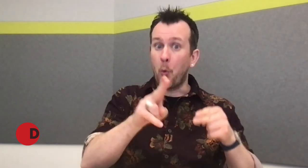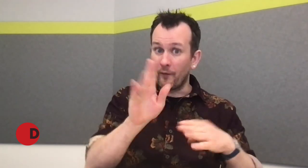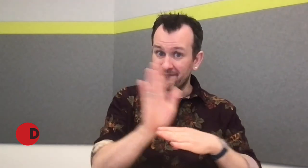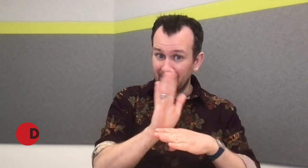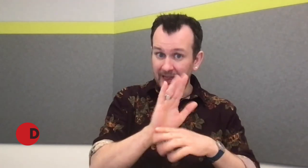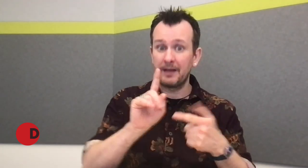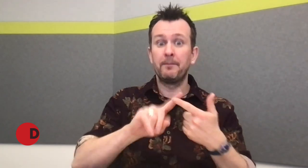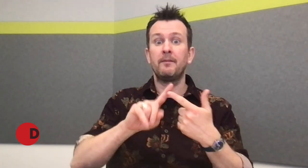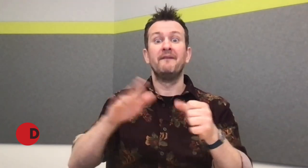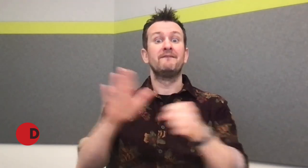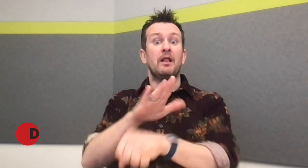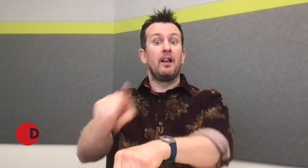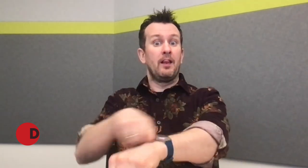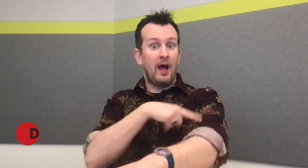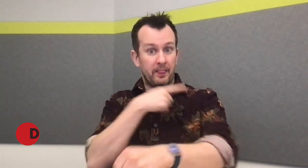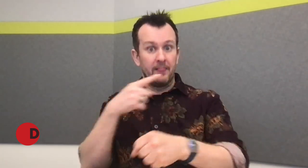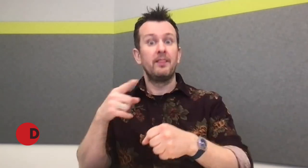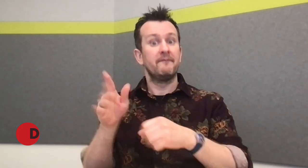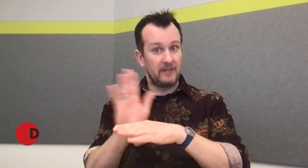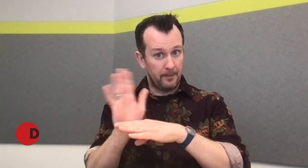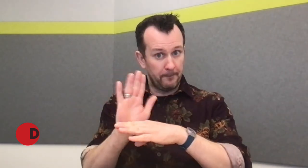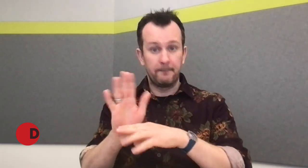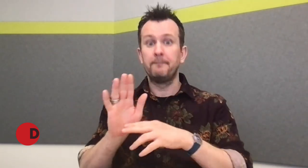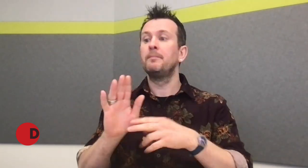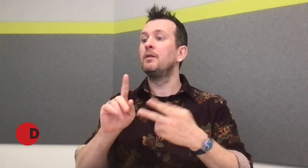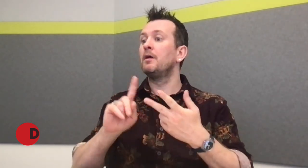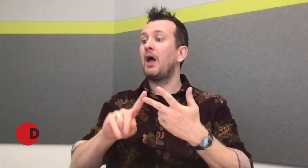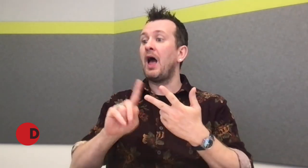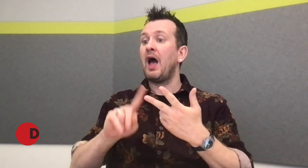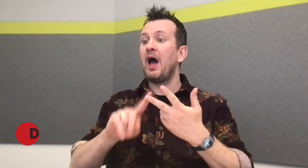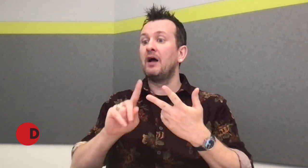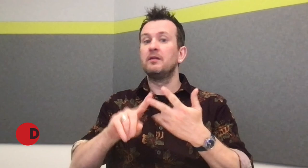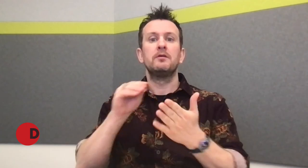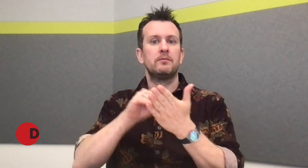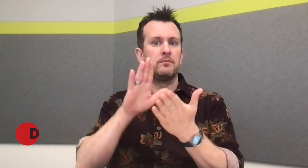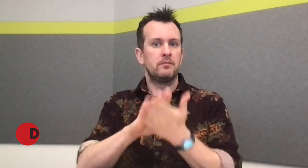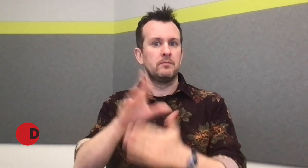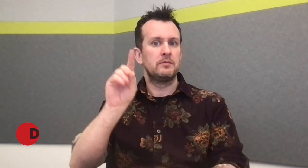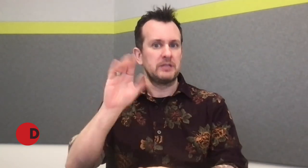full length films and documentaries. All related to Deaf,